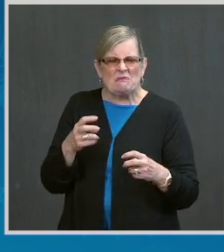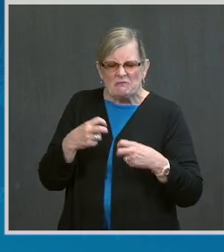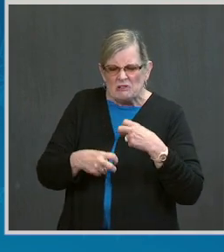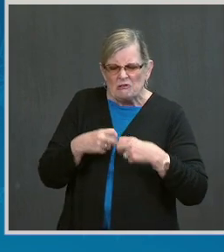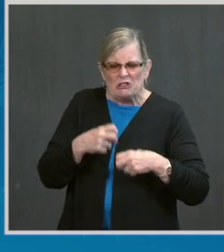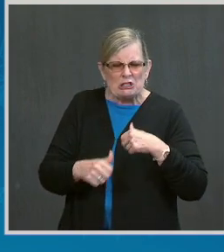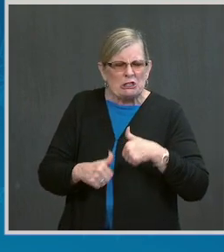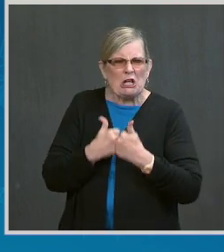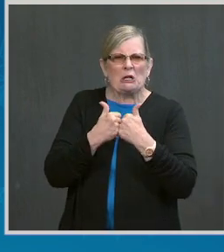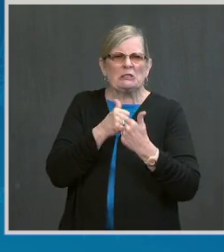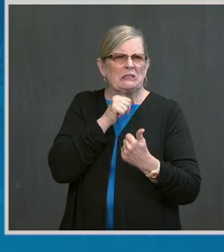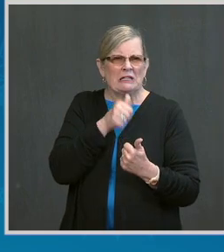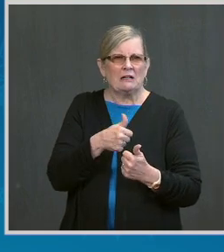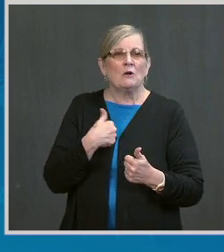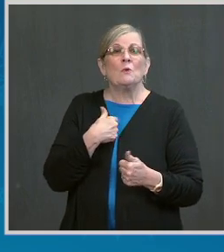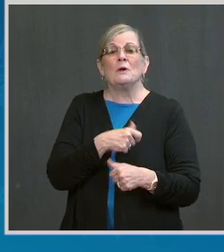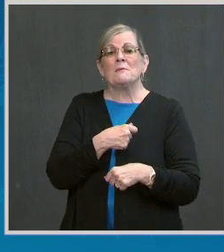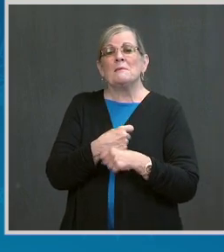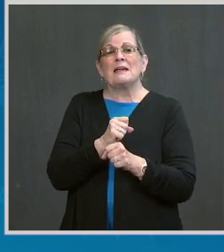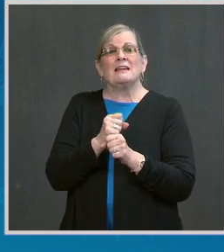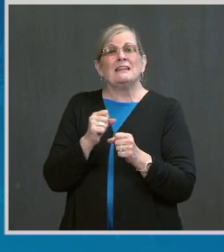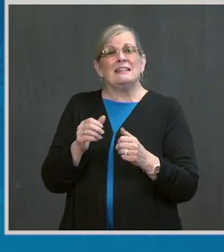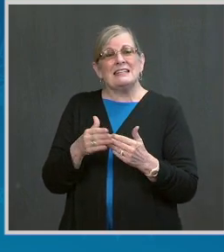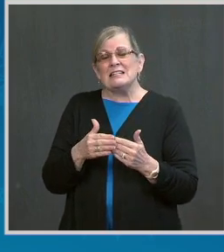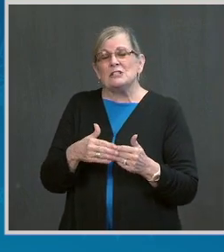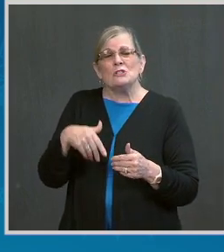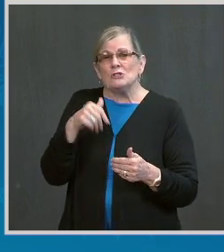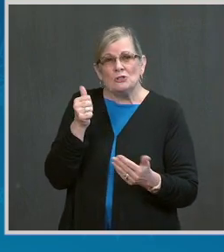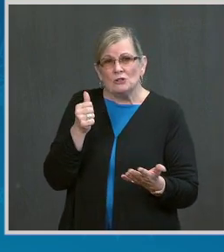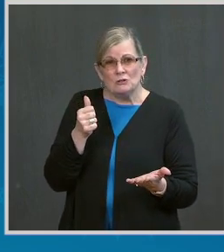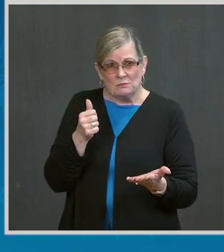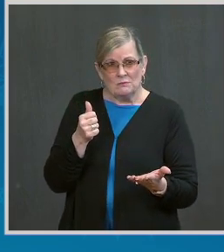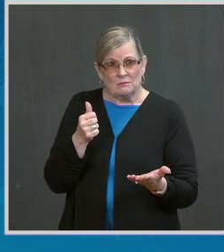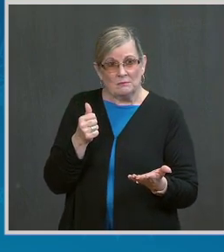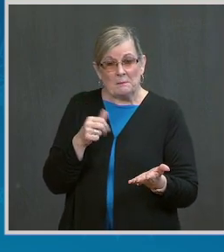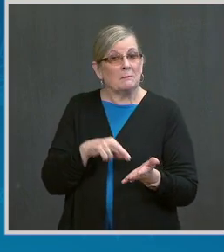And we must start by fighting against attacks on voting rights.